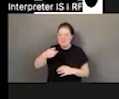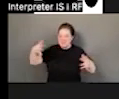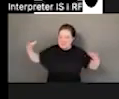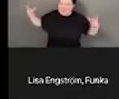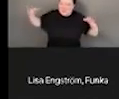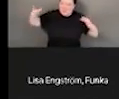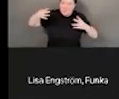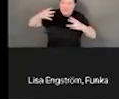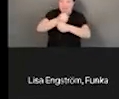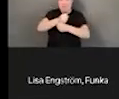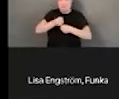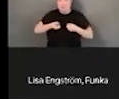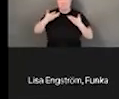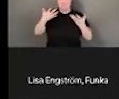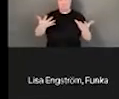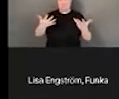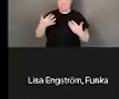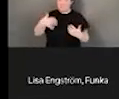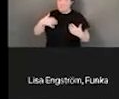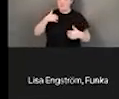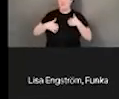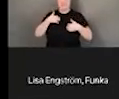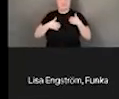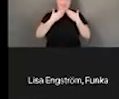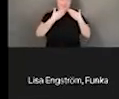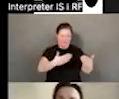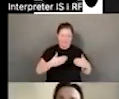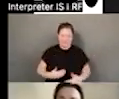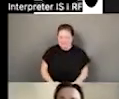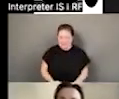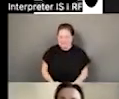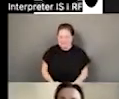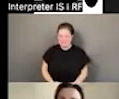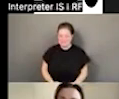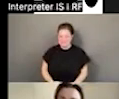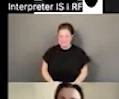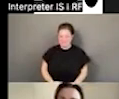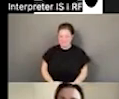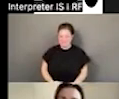And I just wanted to before we take a quick coffee